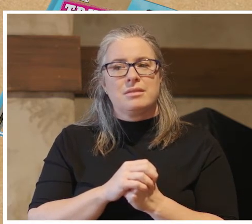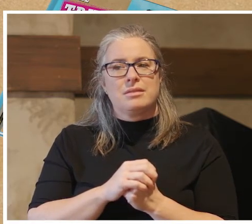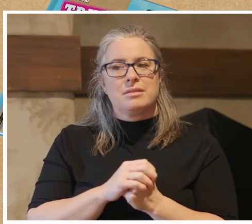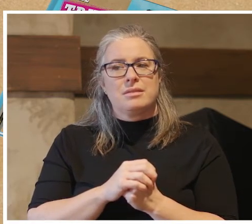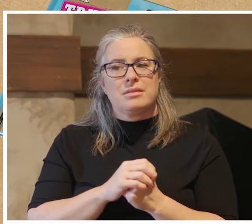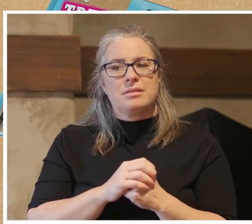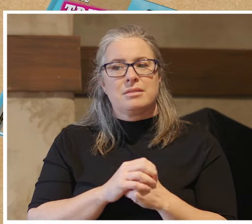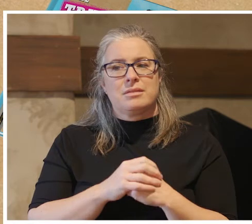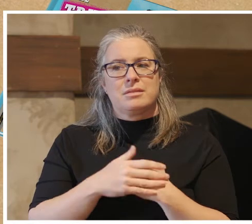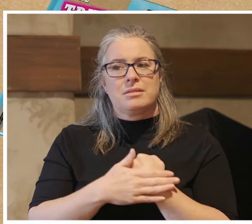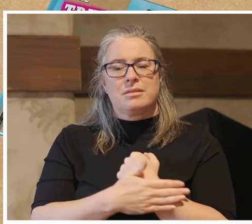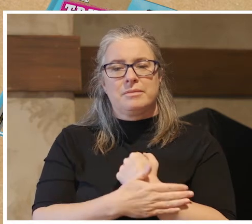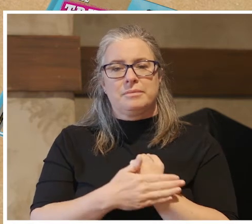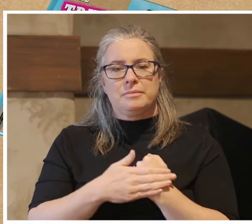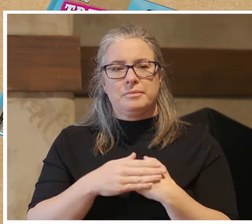Doesn't have to be perfect.